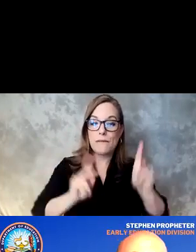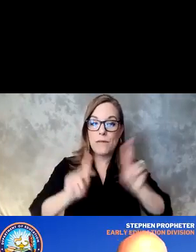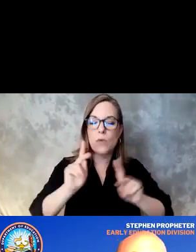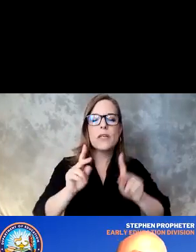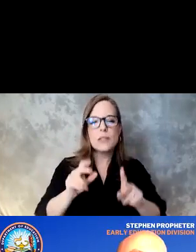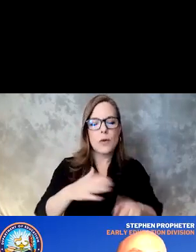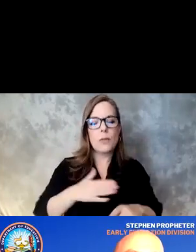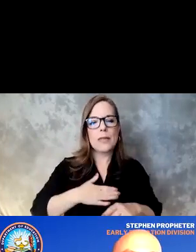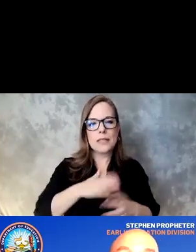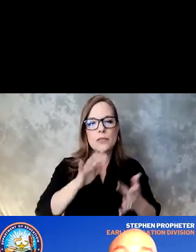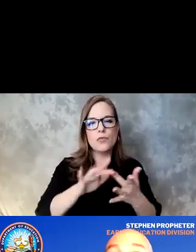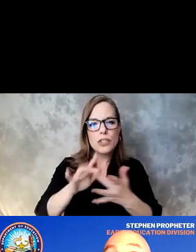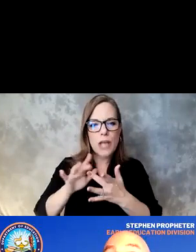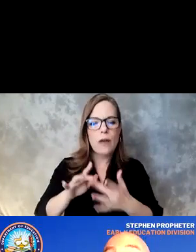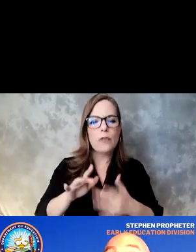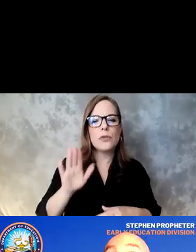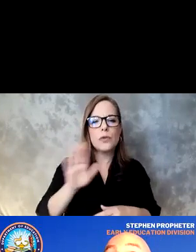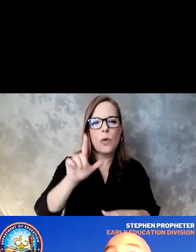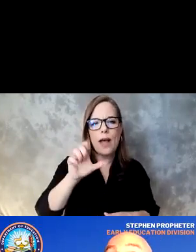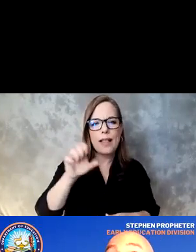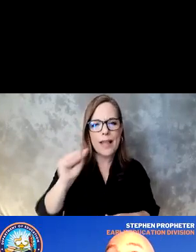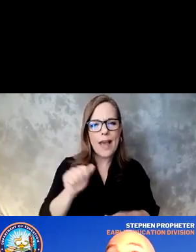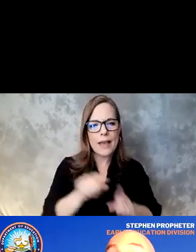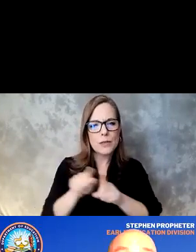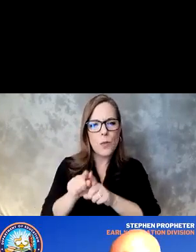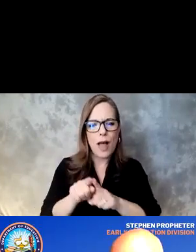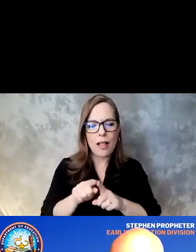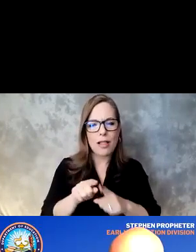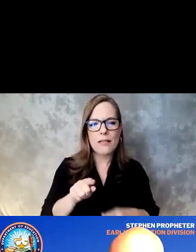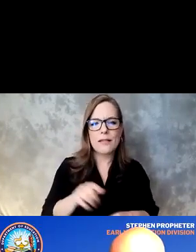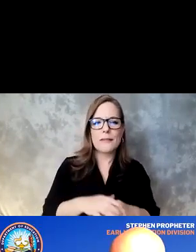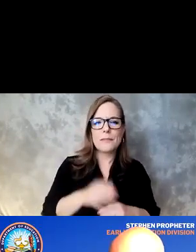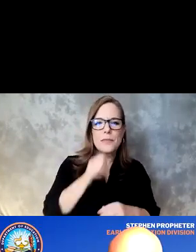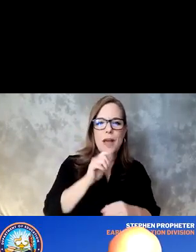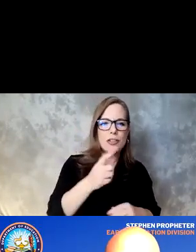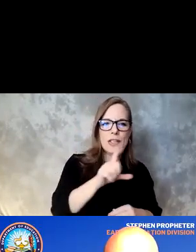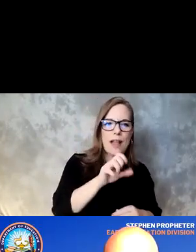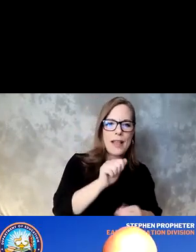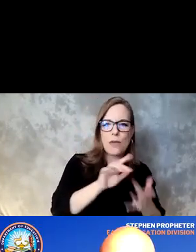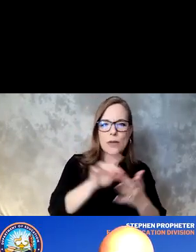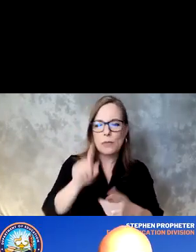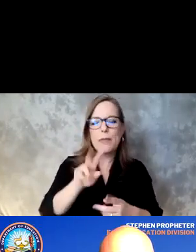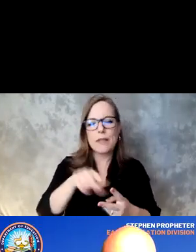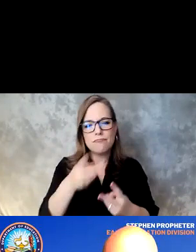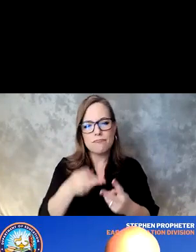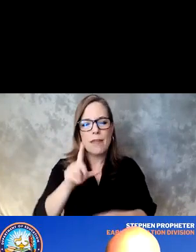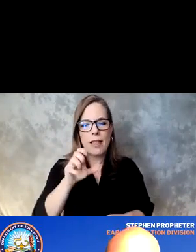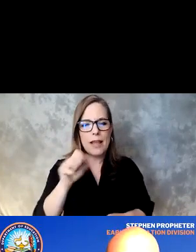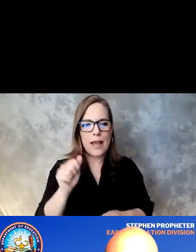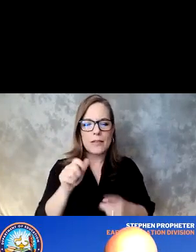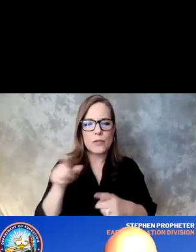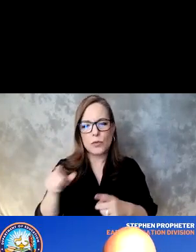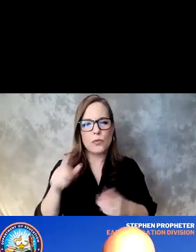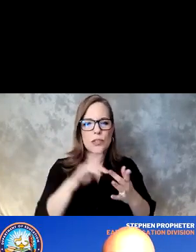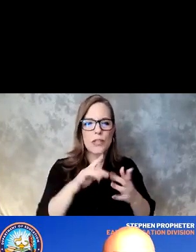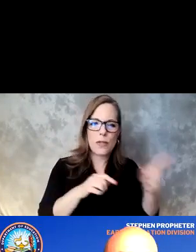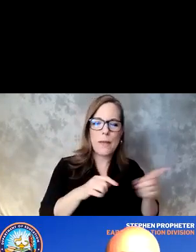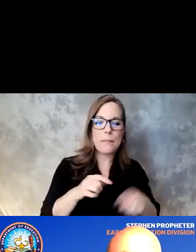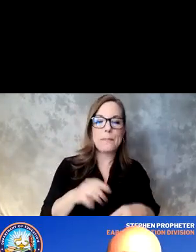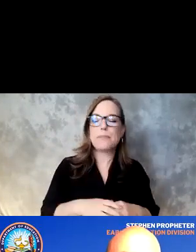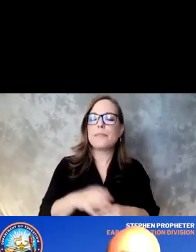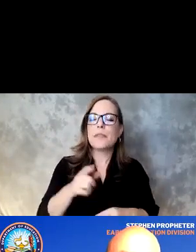to the LEA reach out to your your LEA as well. And then I think I’d like to invite our